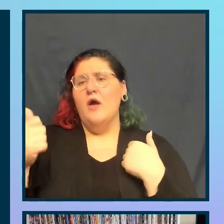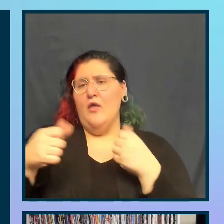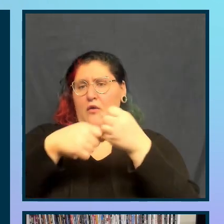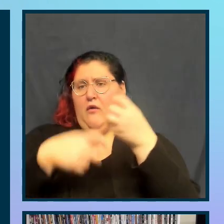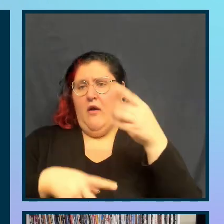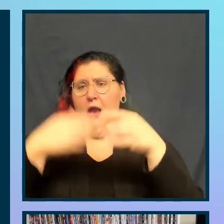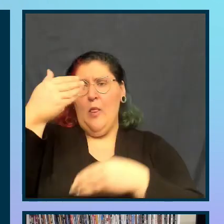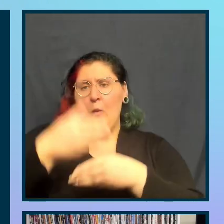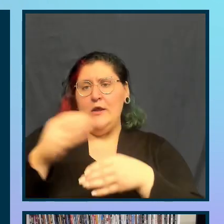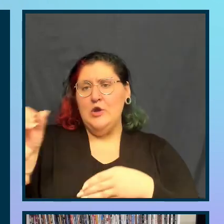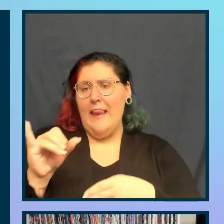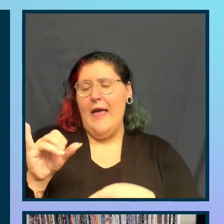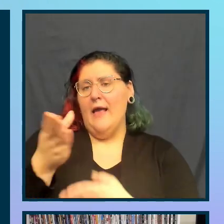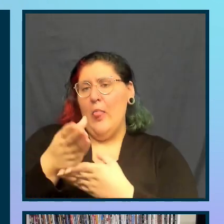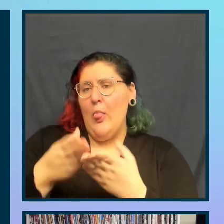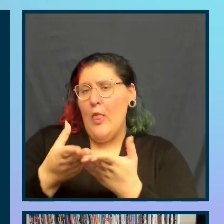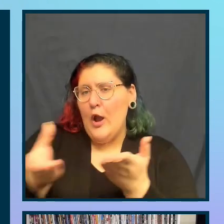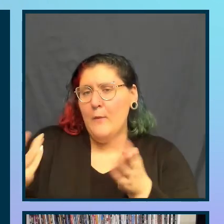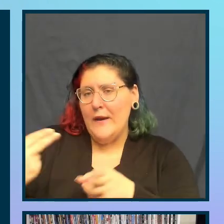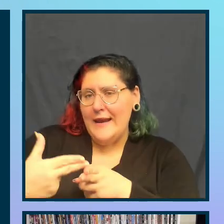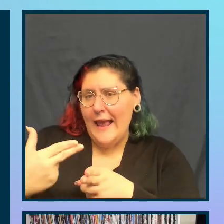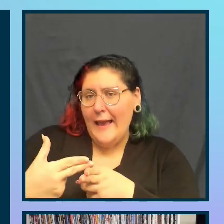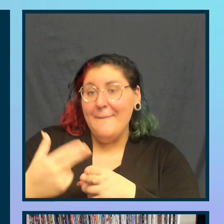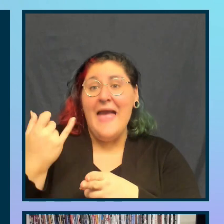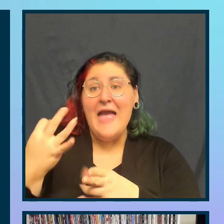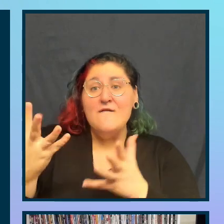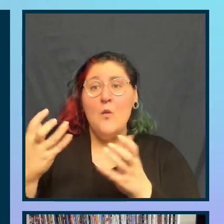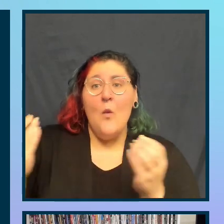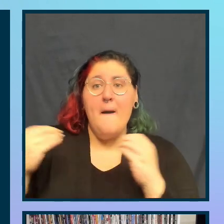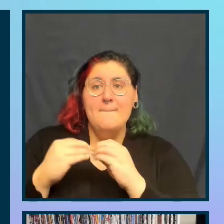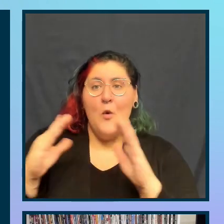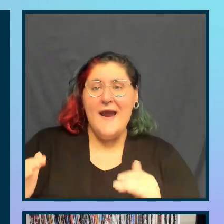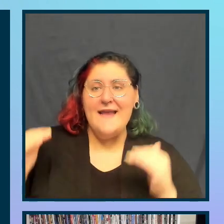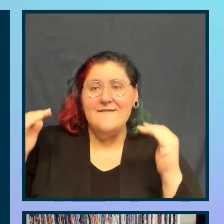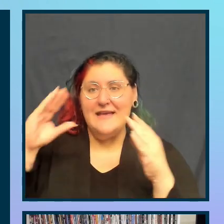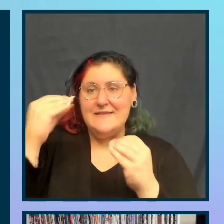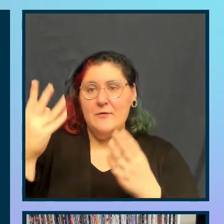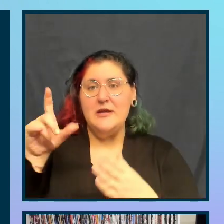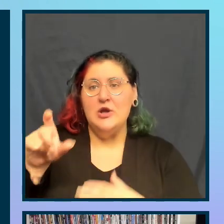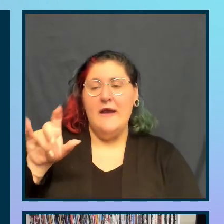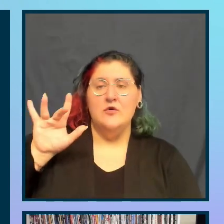For more advanced information like the component state, you need to open the advanced section of the window.